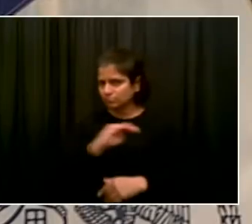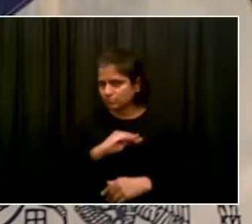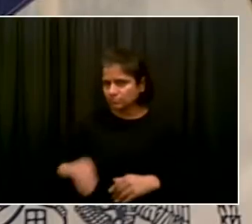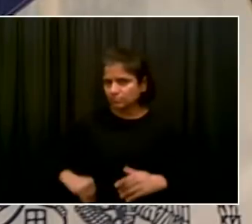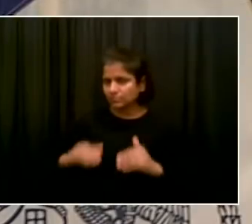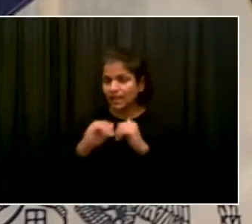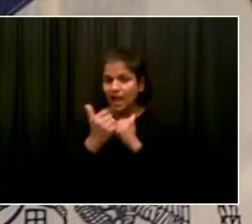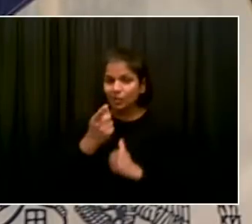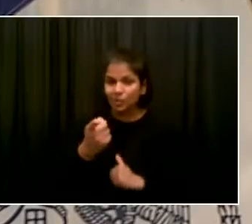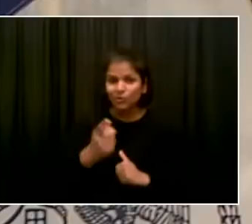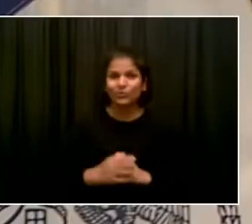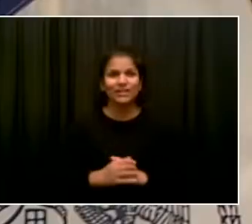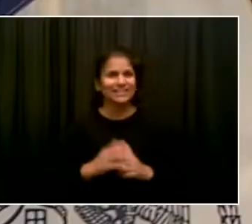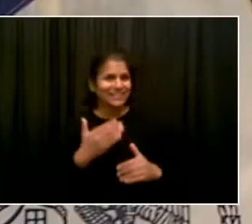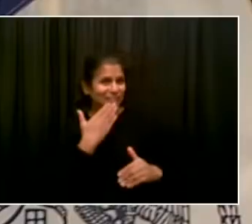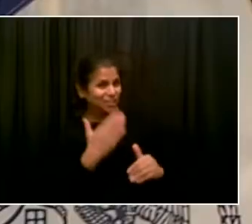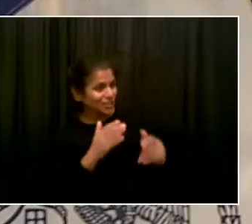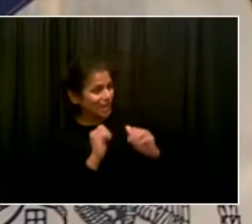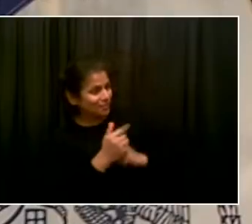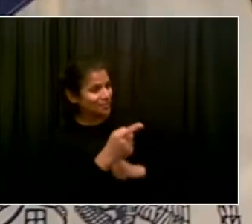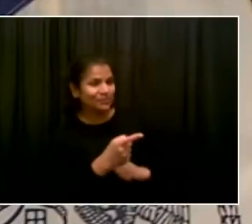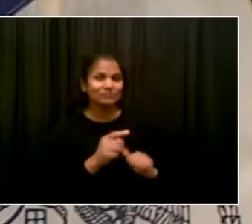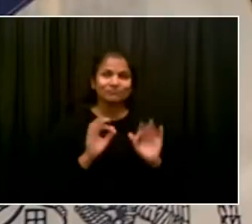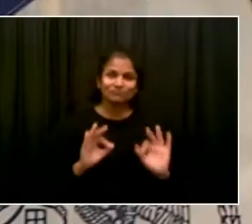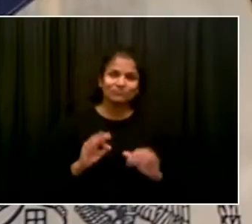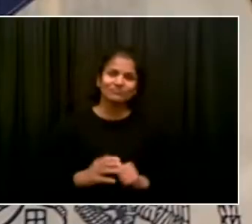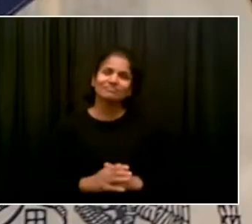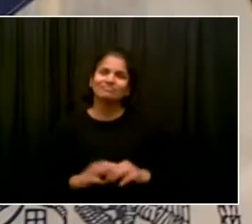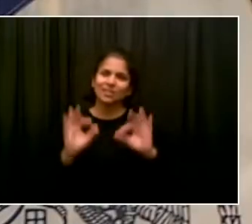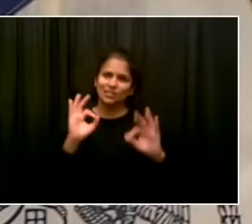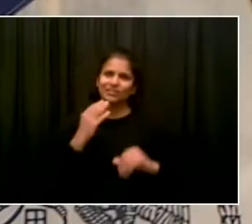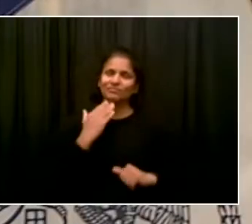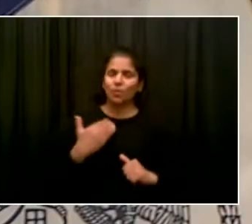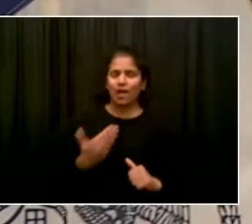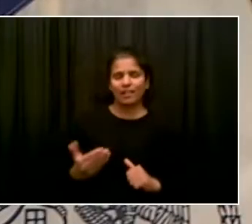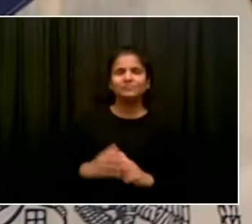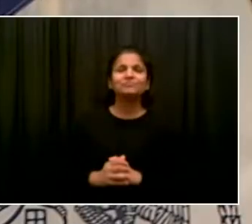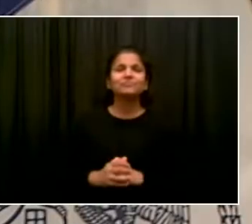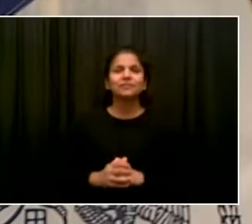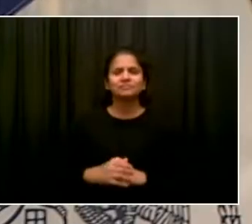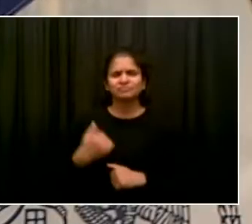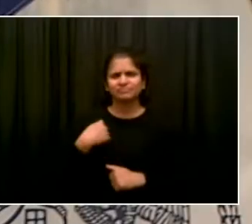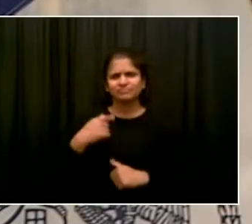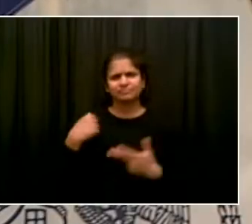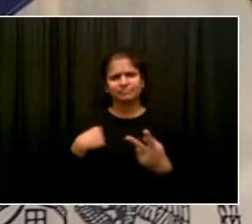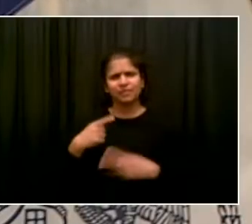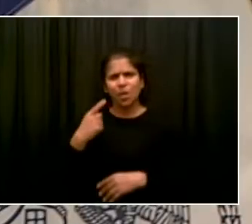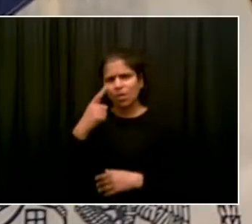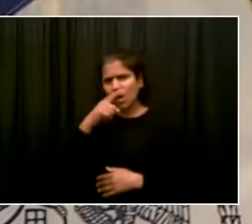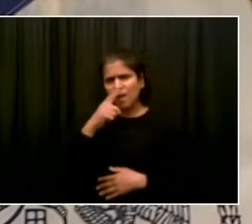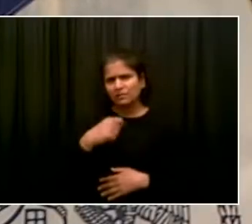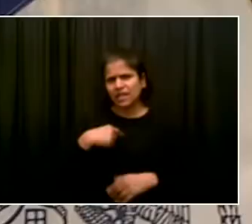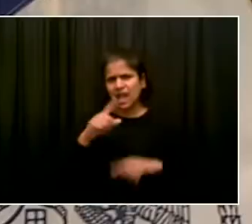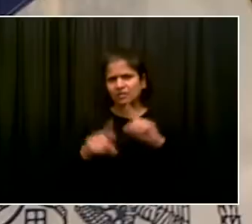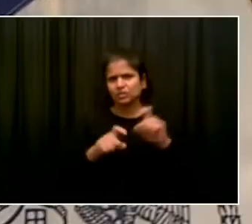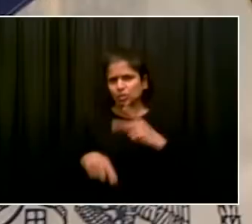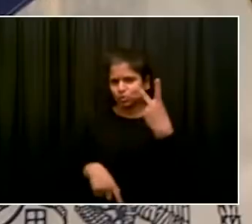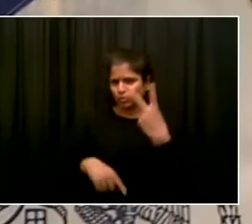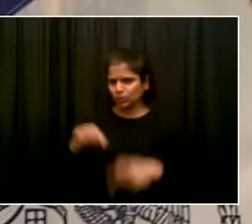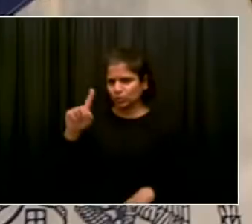NEXT WE HAVE STEVE FROM WCBS Reporter: I